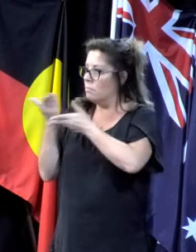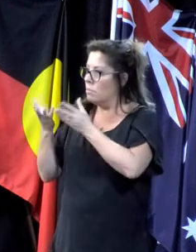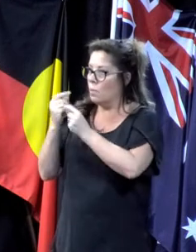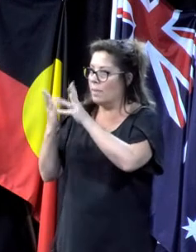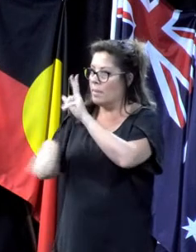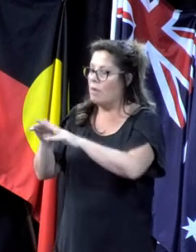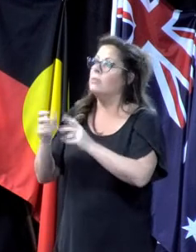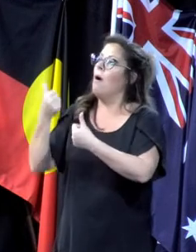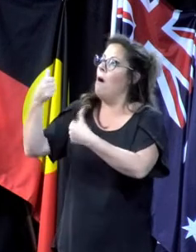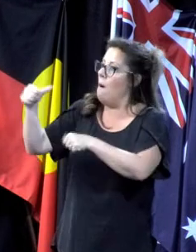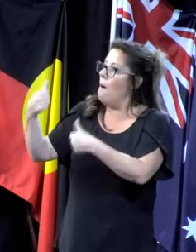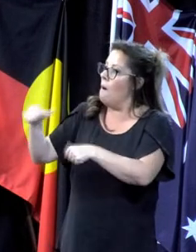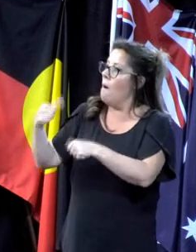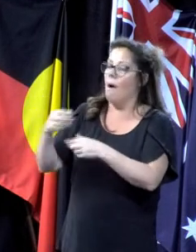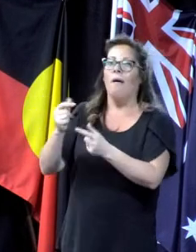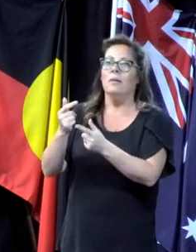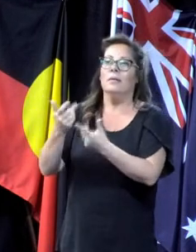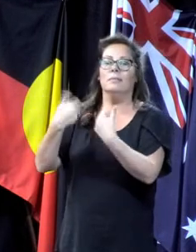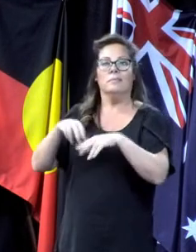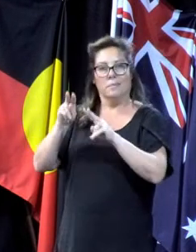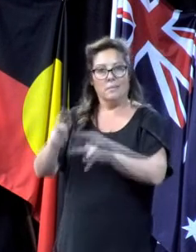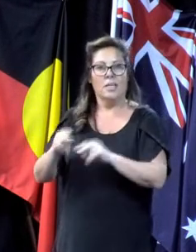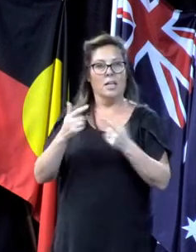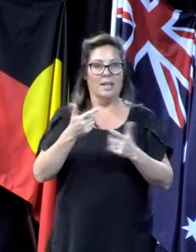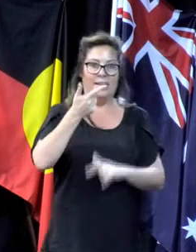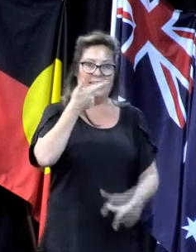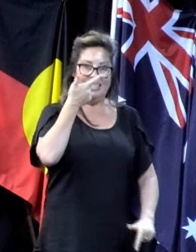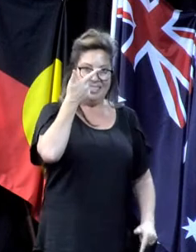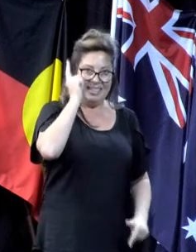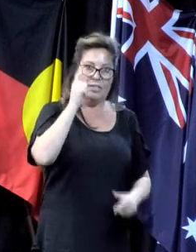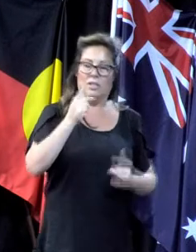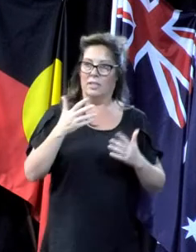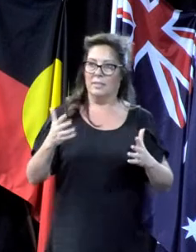our teachers do make that very important to get to know our student